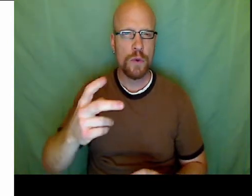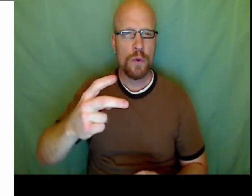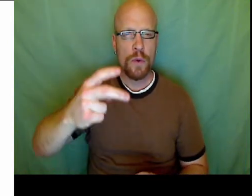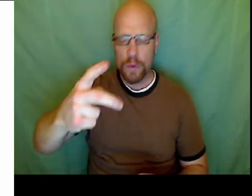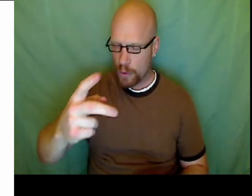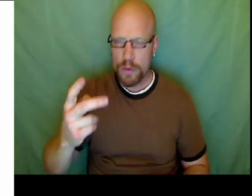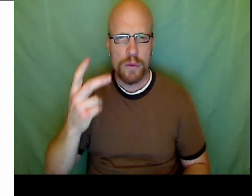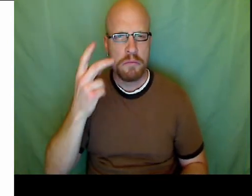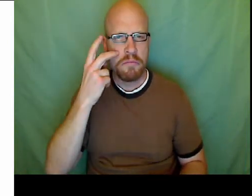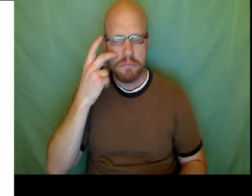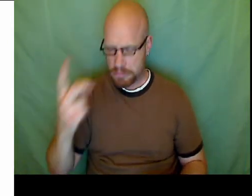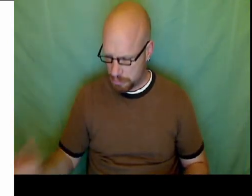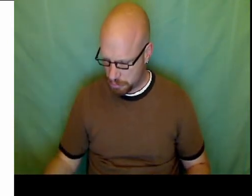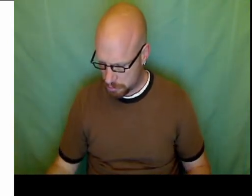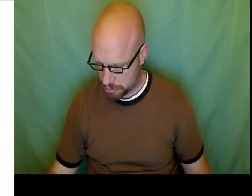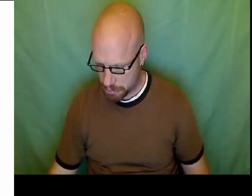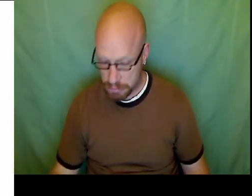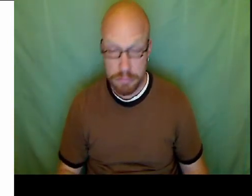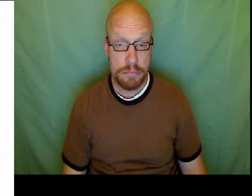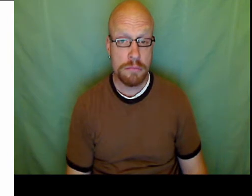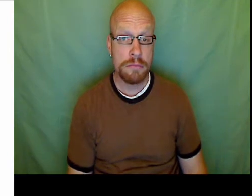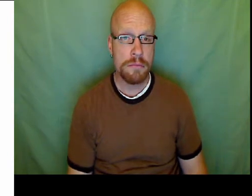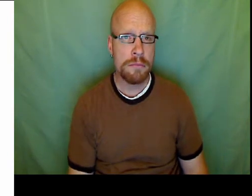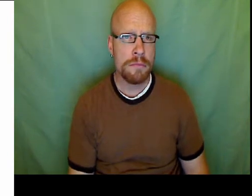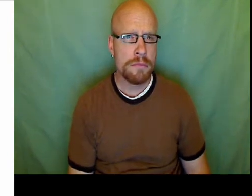Okay? So as we add them up, let's see what happens here.